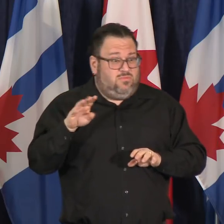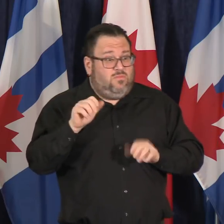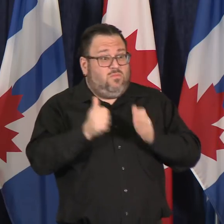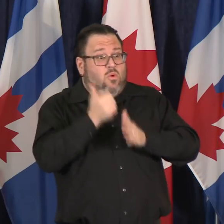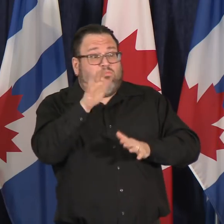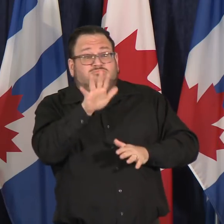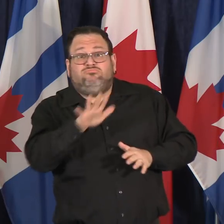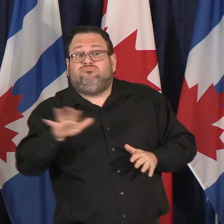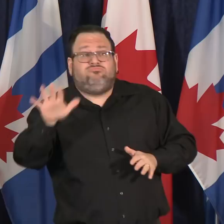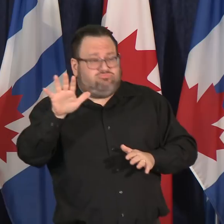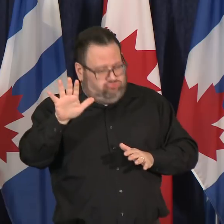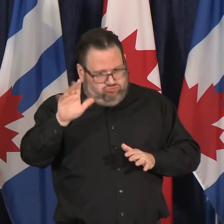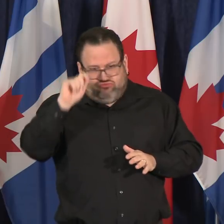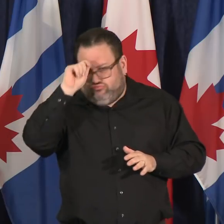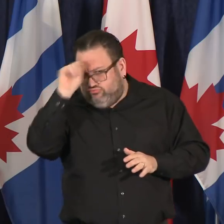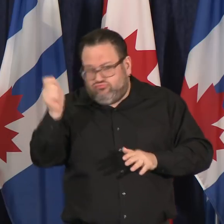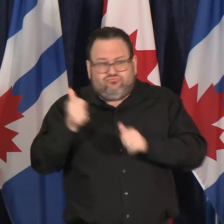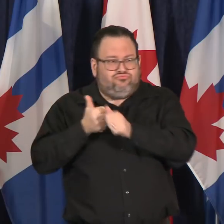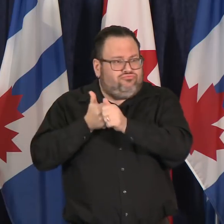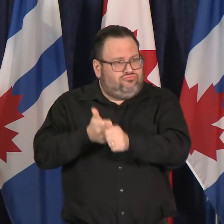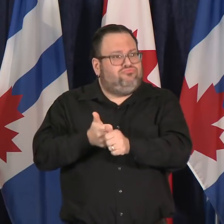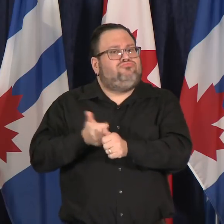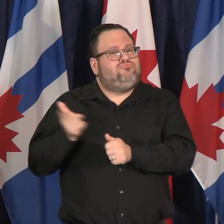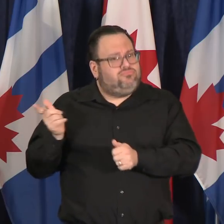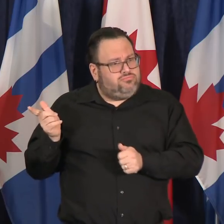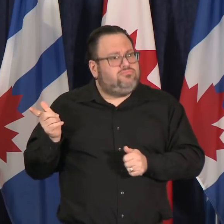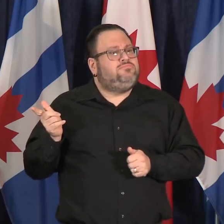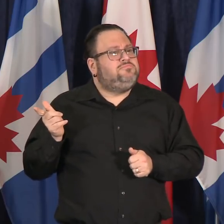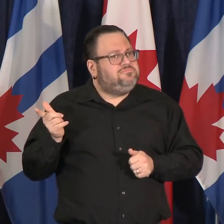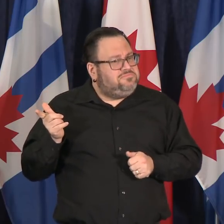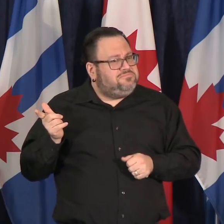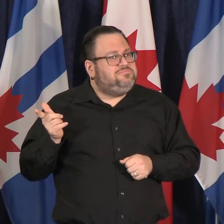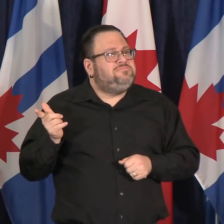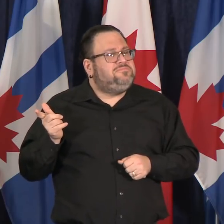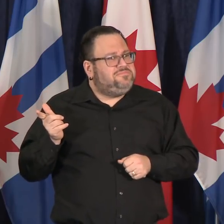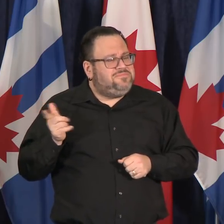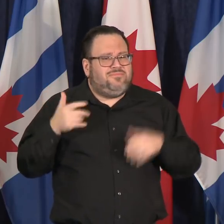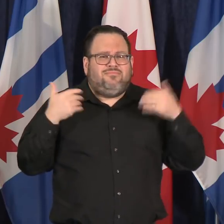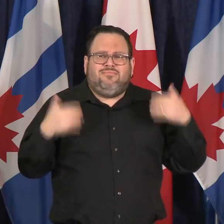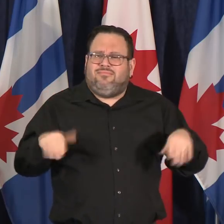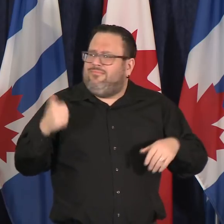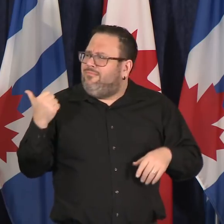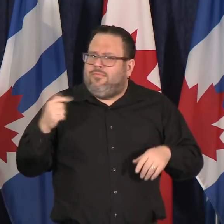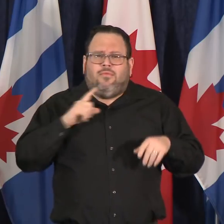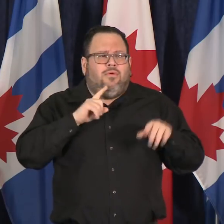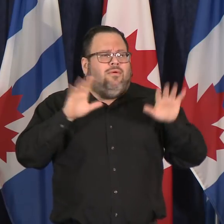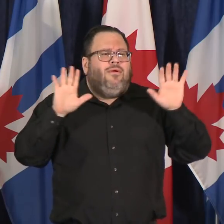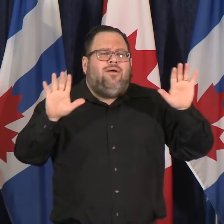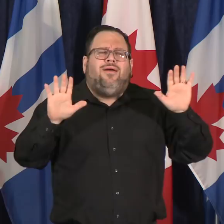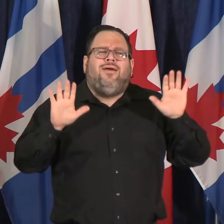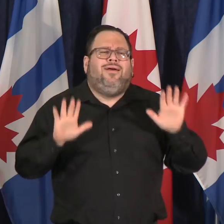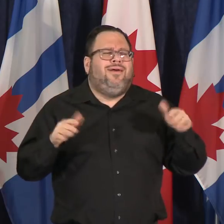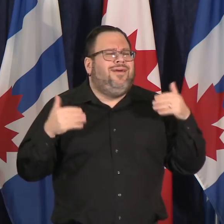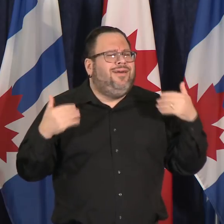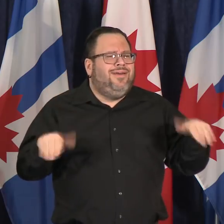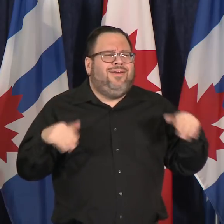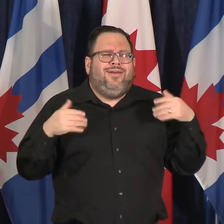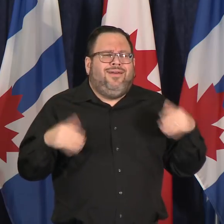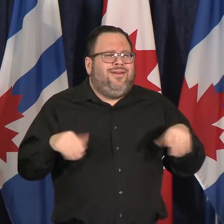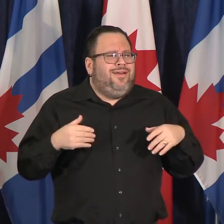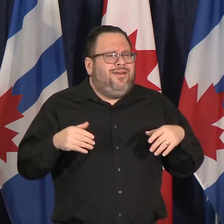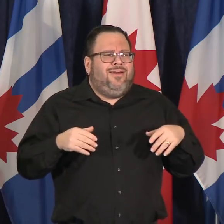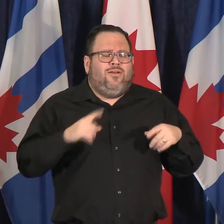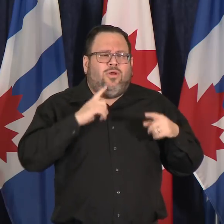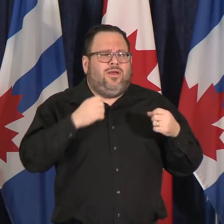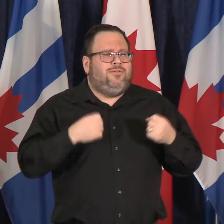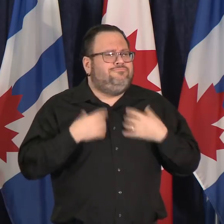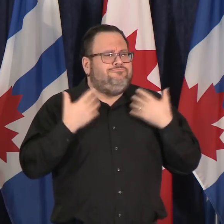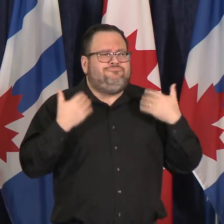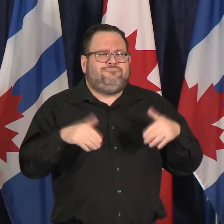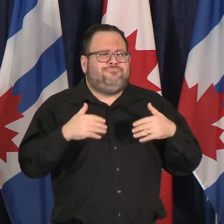compliance this is amazing just hours after the order was issued we had that